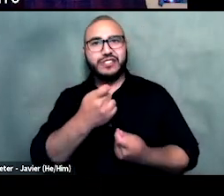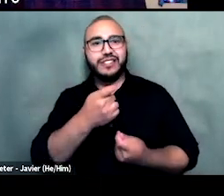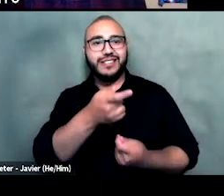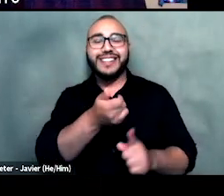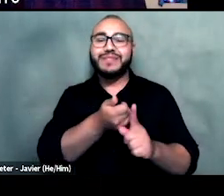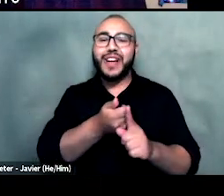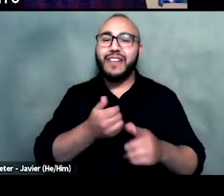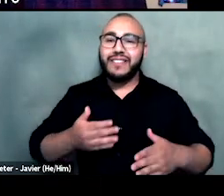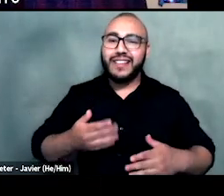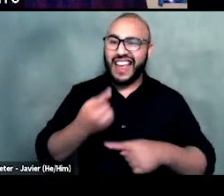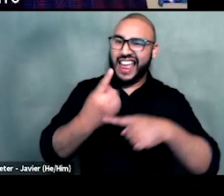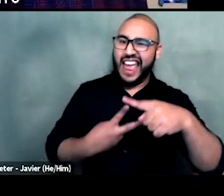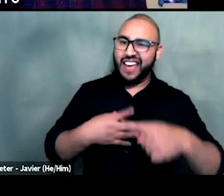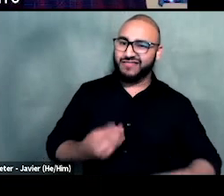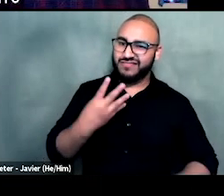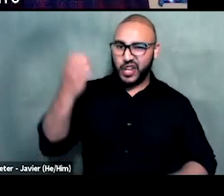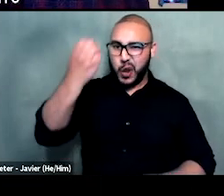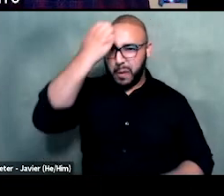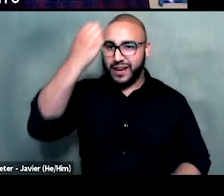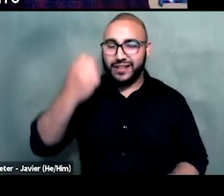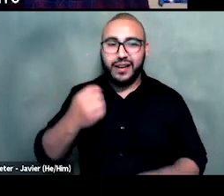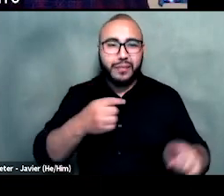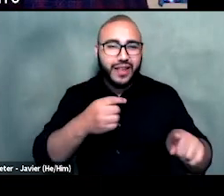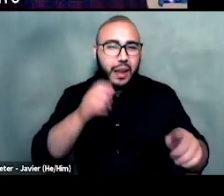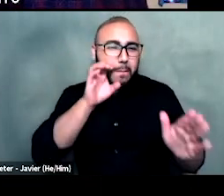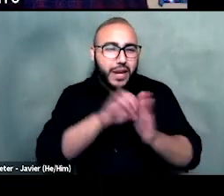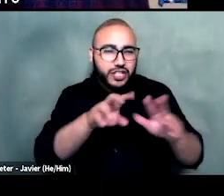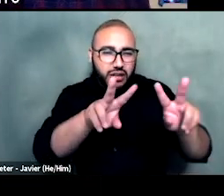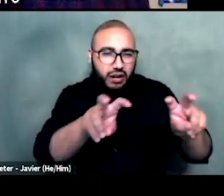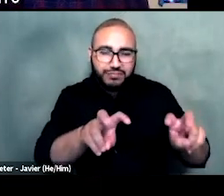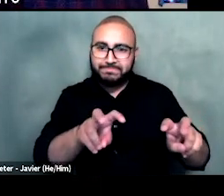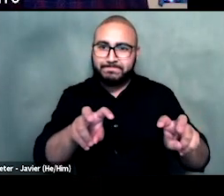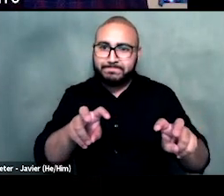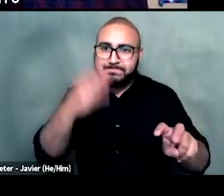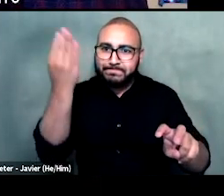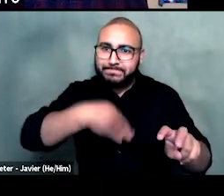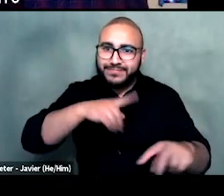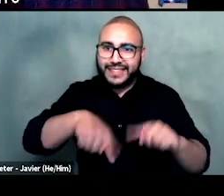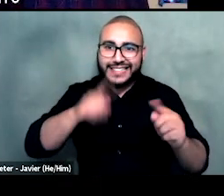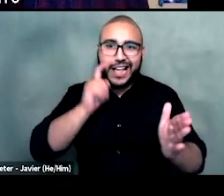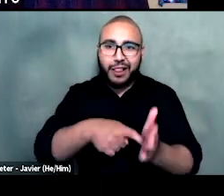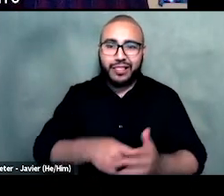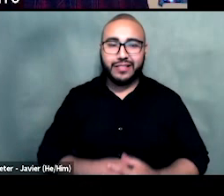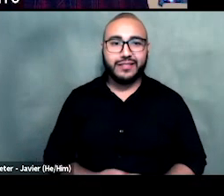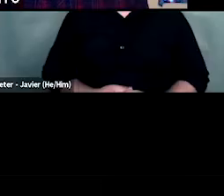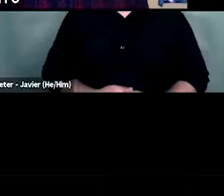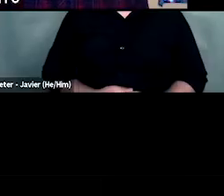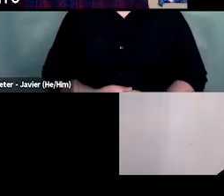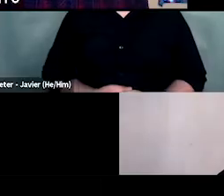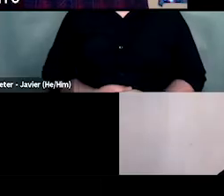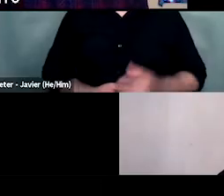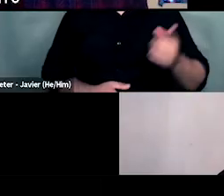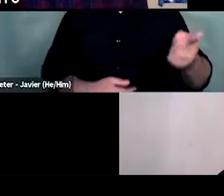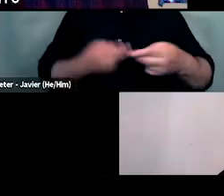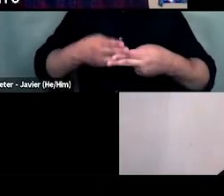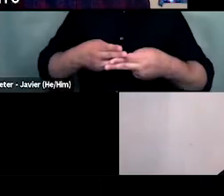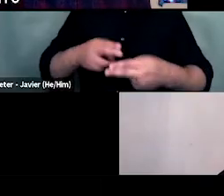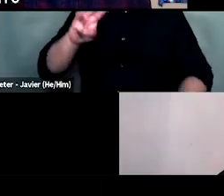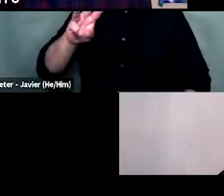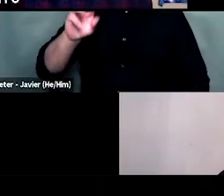European. You can't really tell him the picture. This is Walking Shooter. He's the